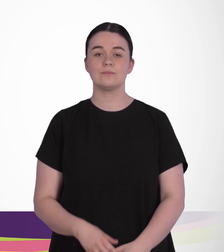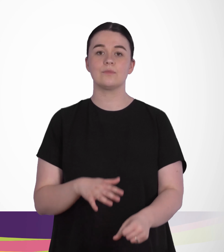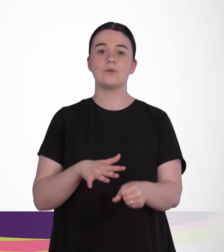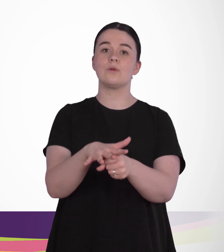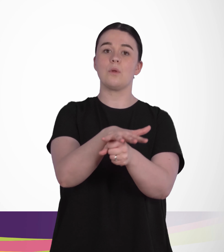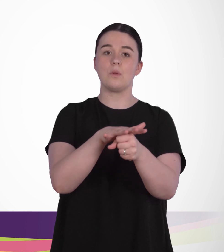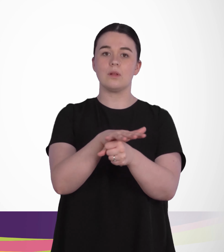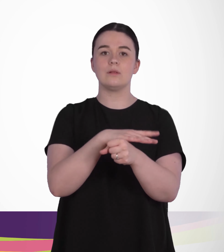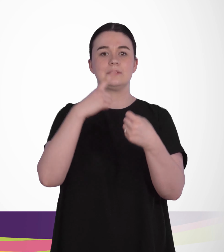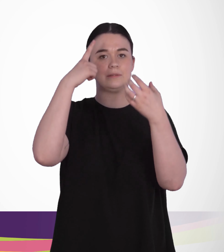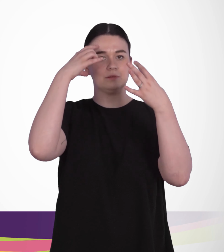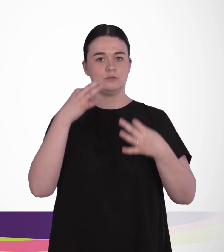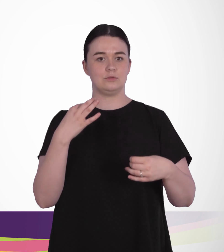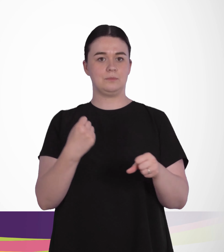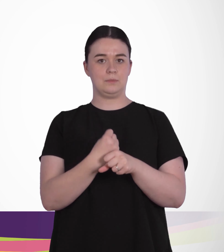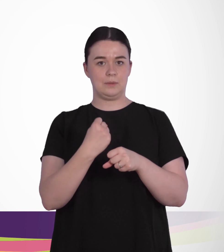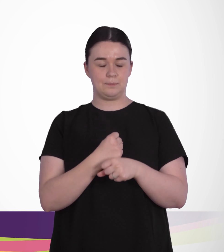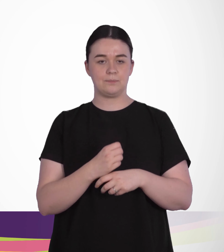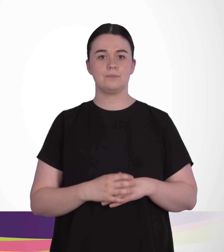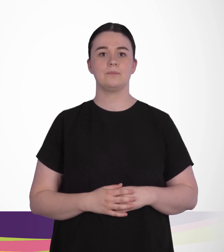Local decision-making